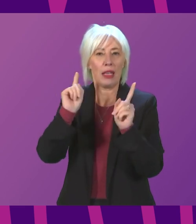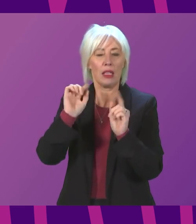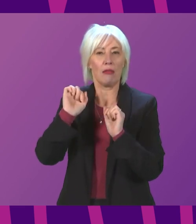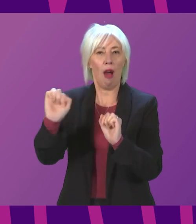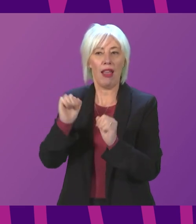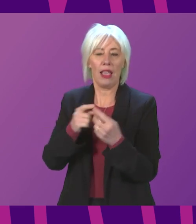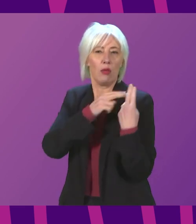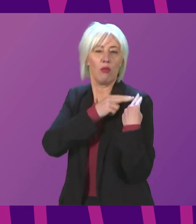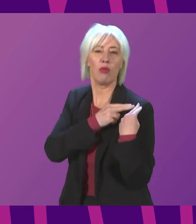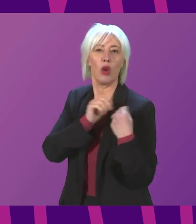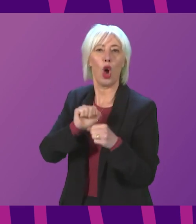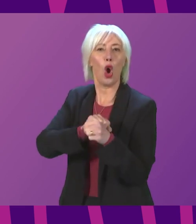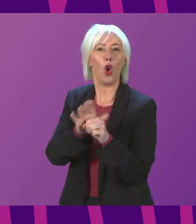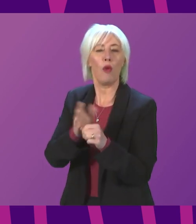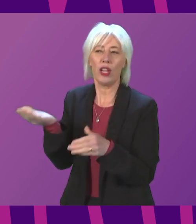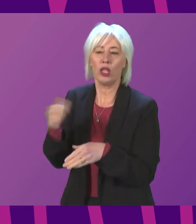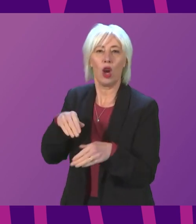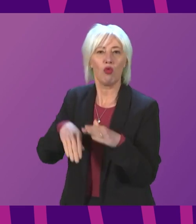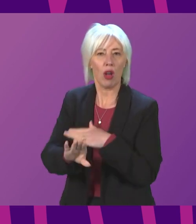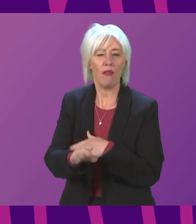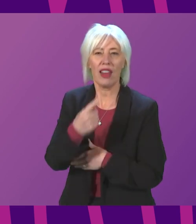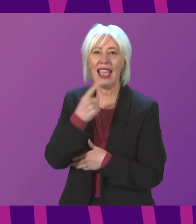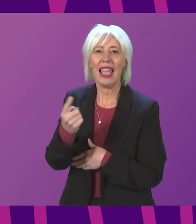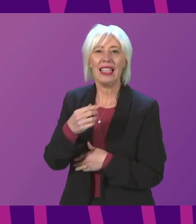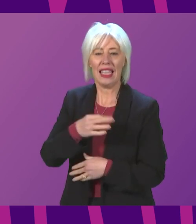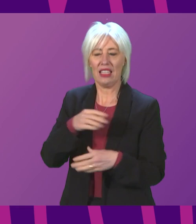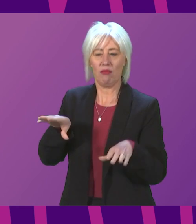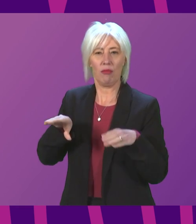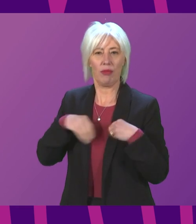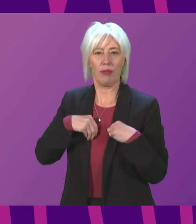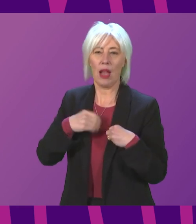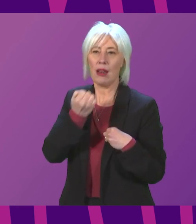recovery—claimed that virus rates are lower in Scotland than they are in England because